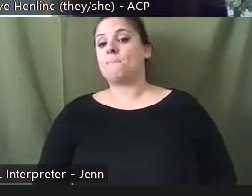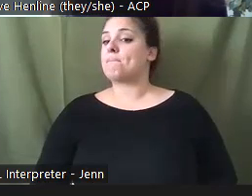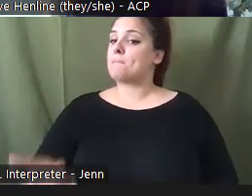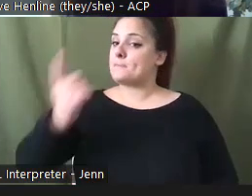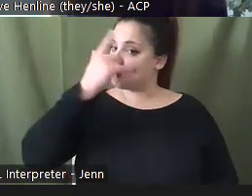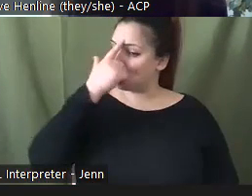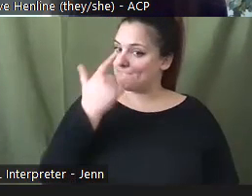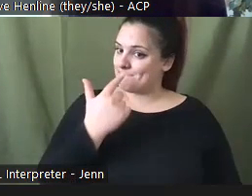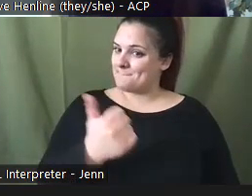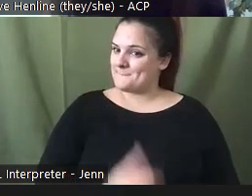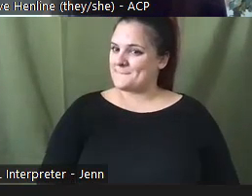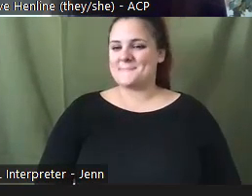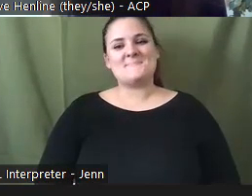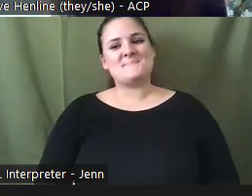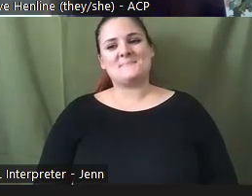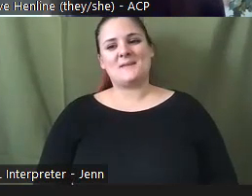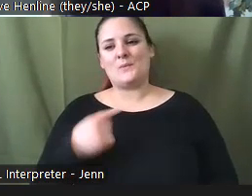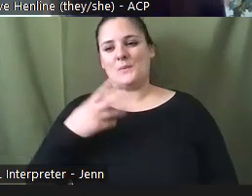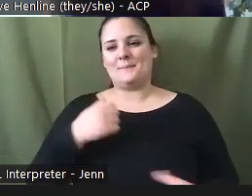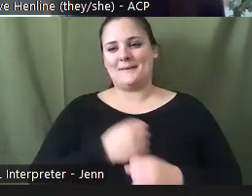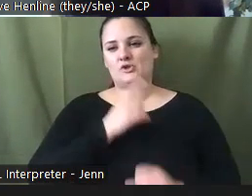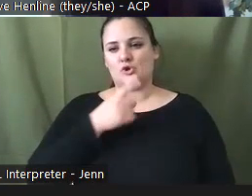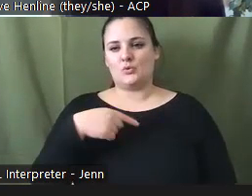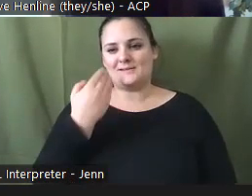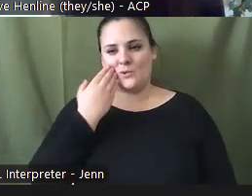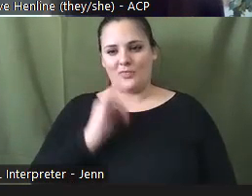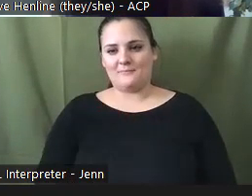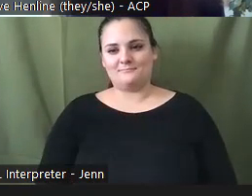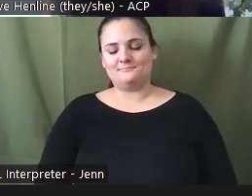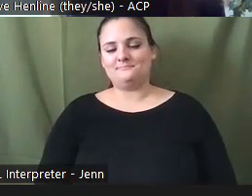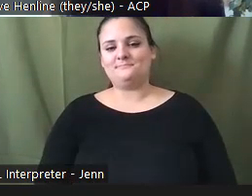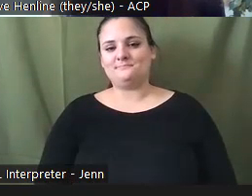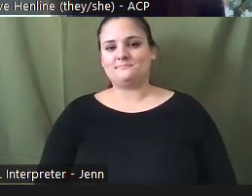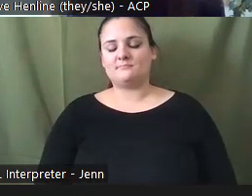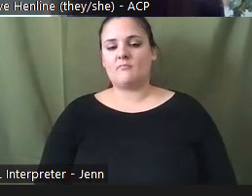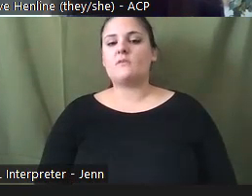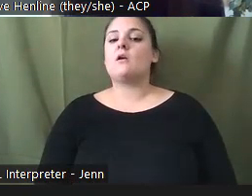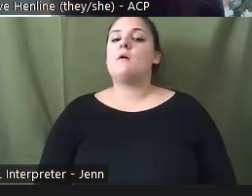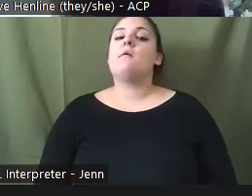your availability. We want to make sure you know that. We do ask whether you want your